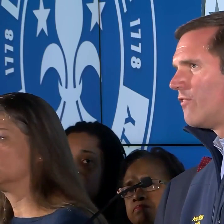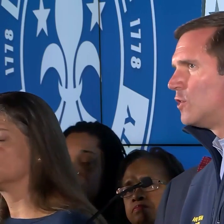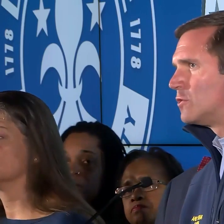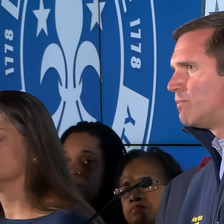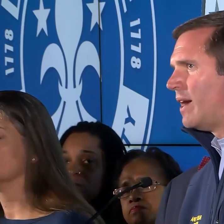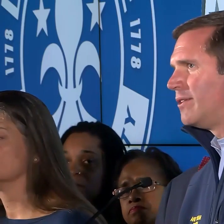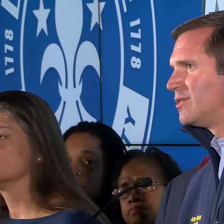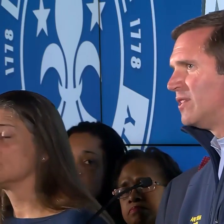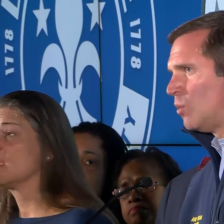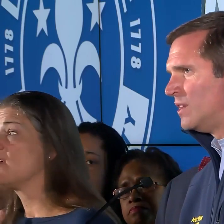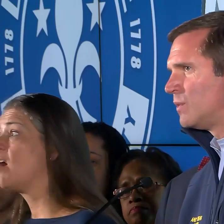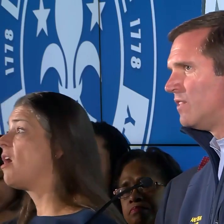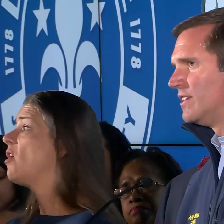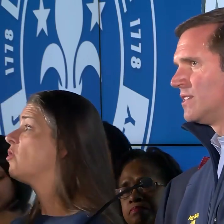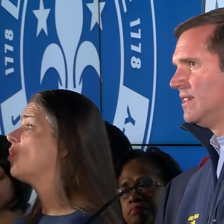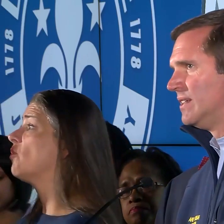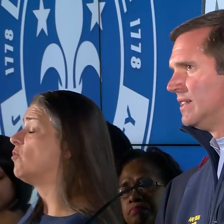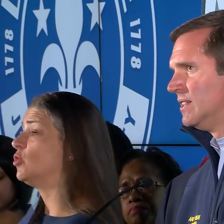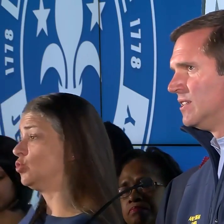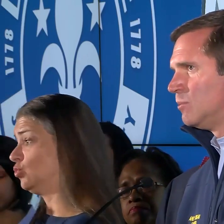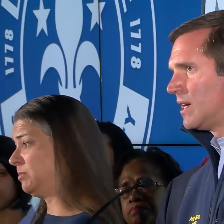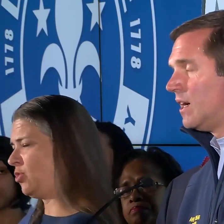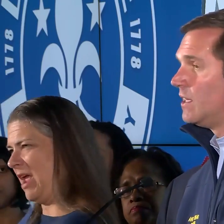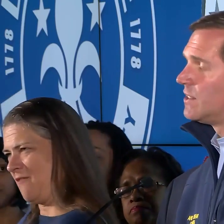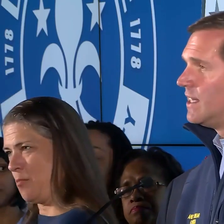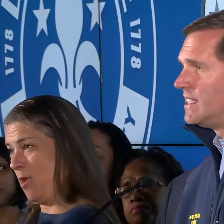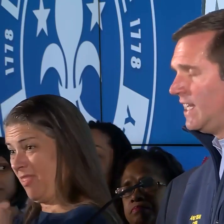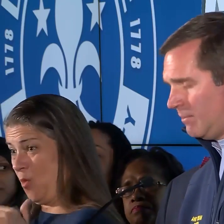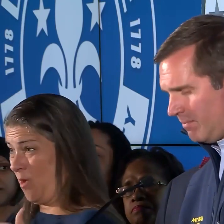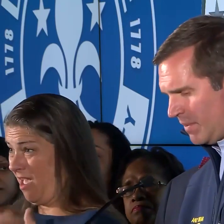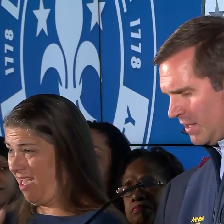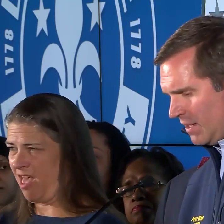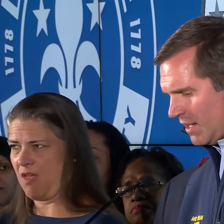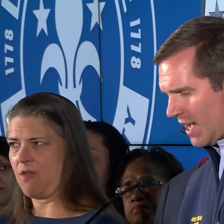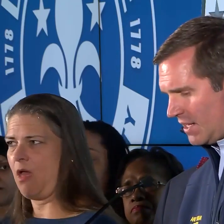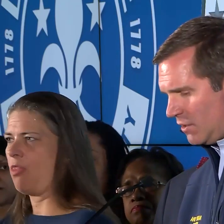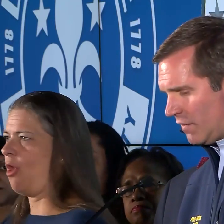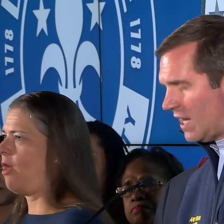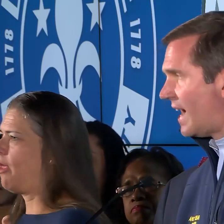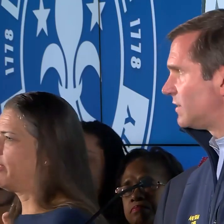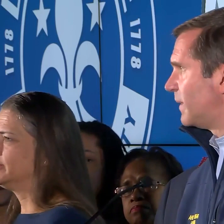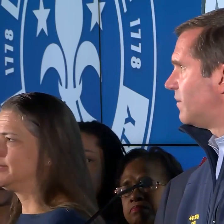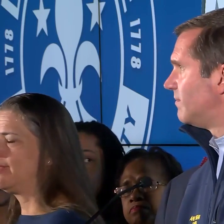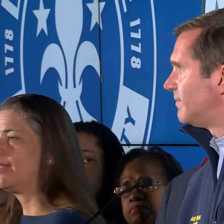first responders than the ones we've listed because the team at U hospital